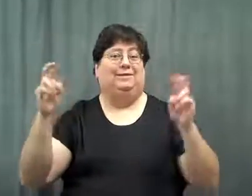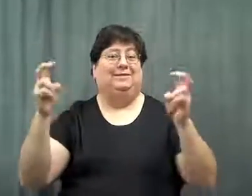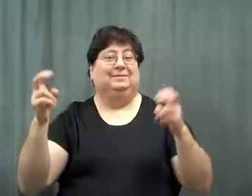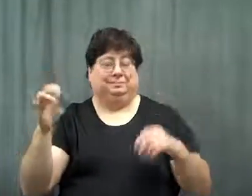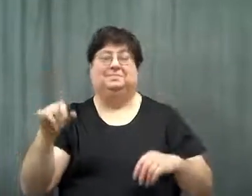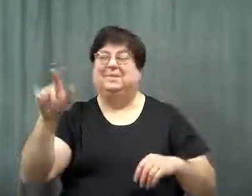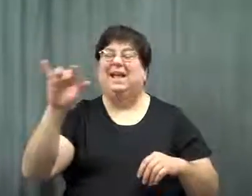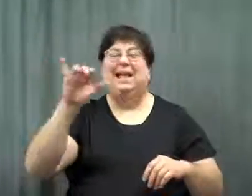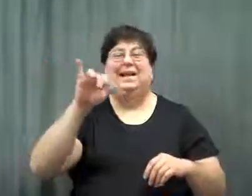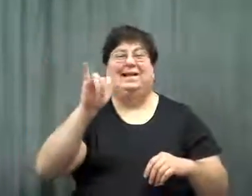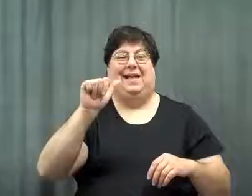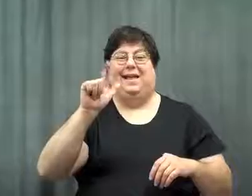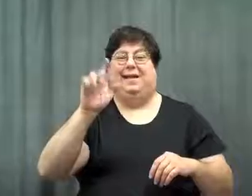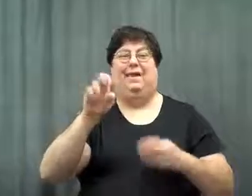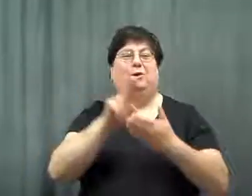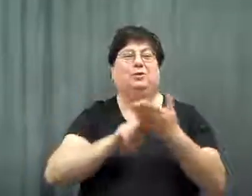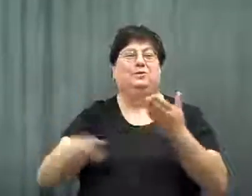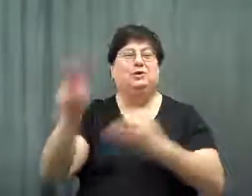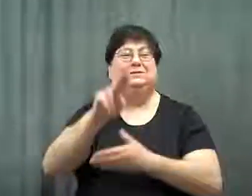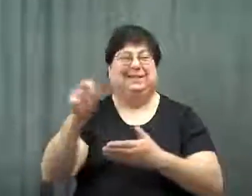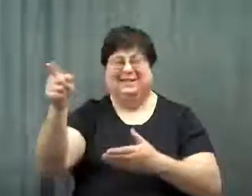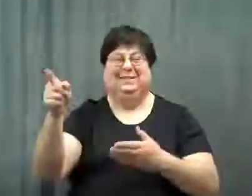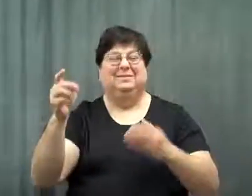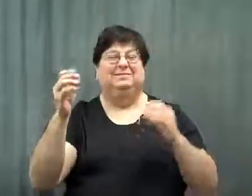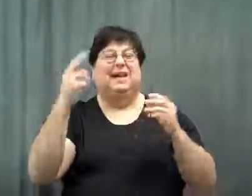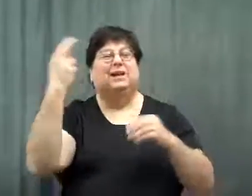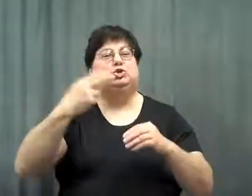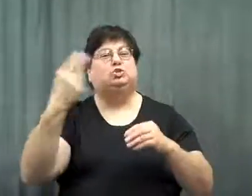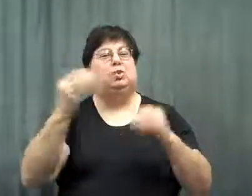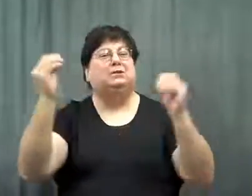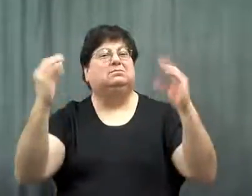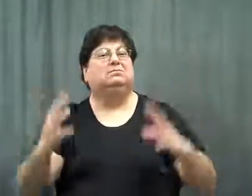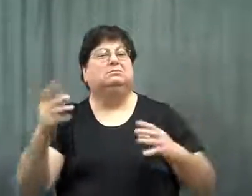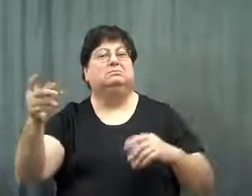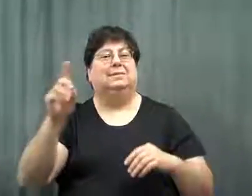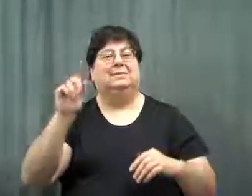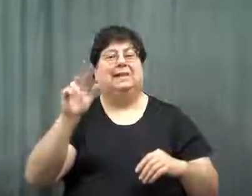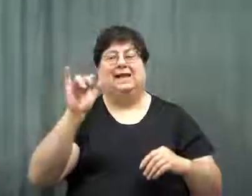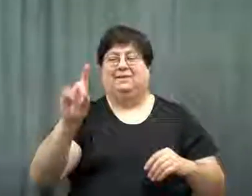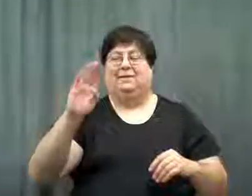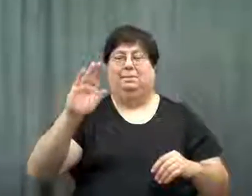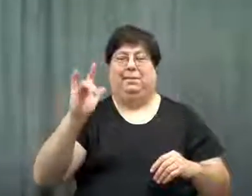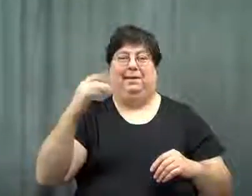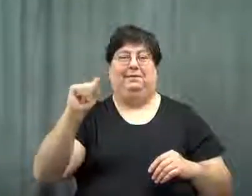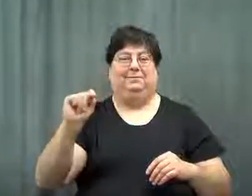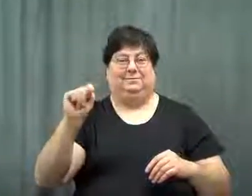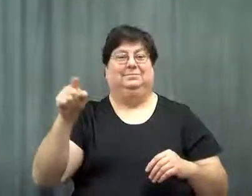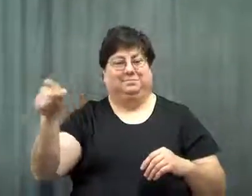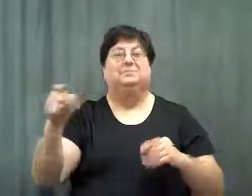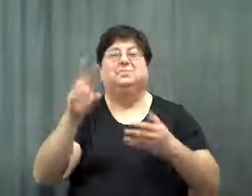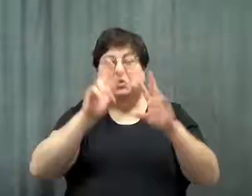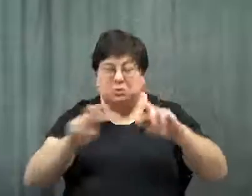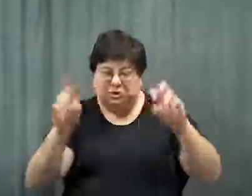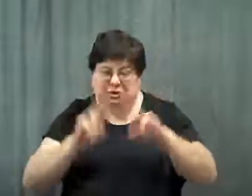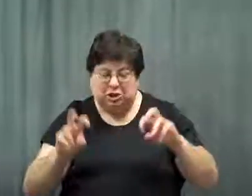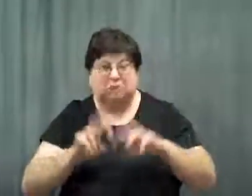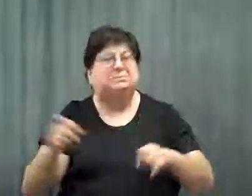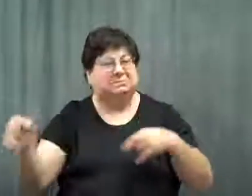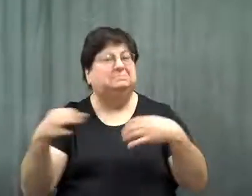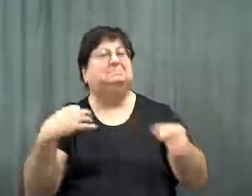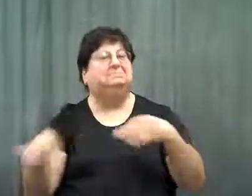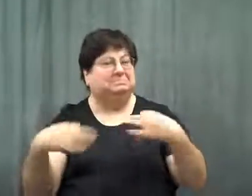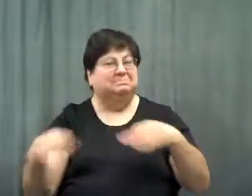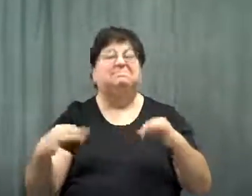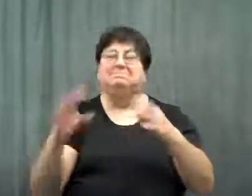David Blight, a History Professor at Yale University, researched it.